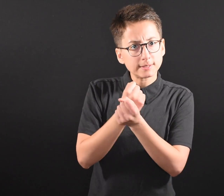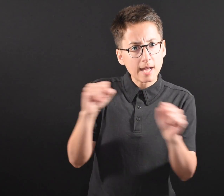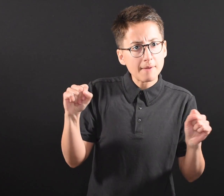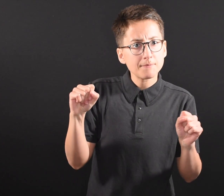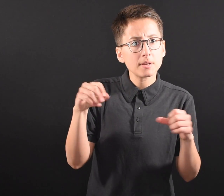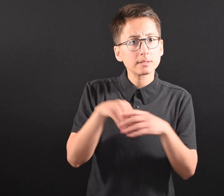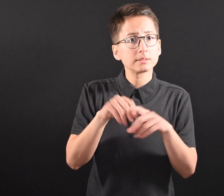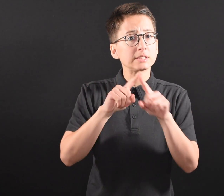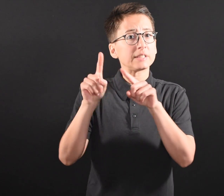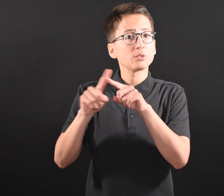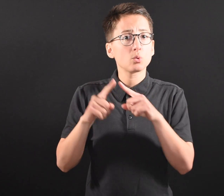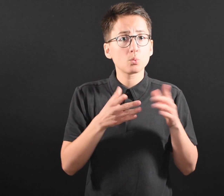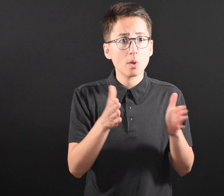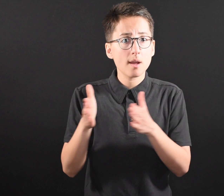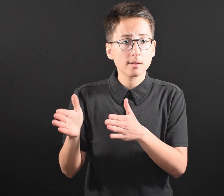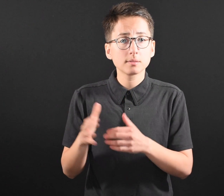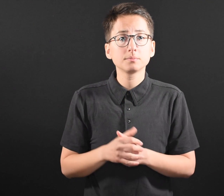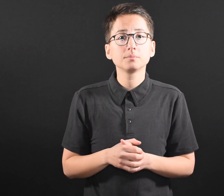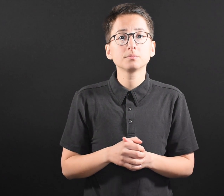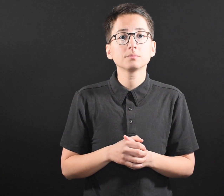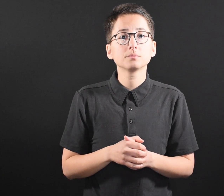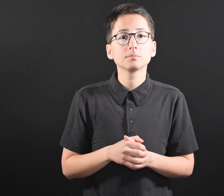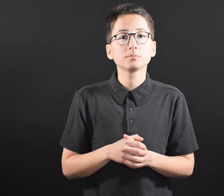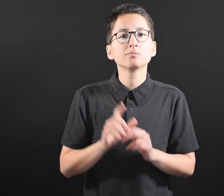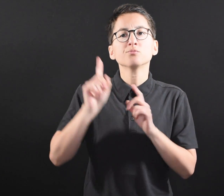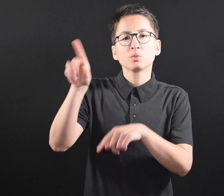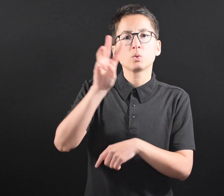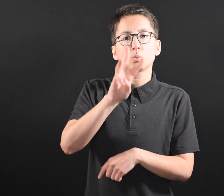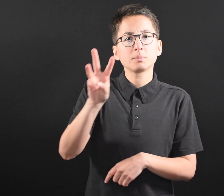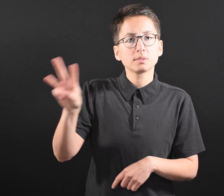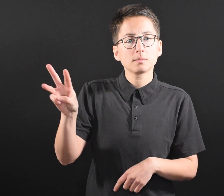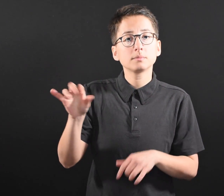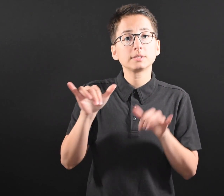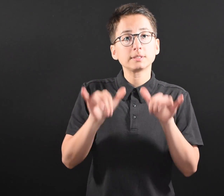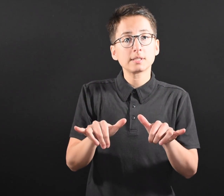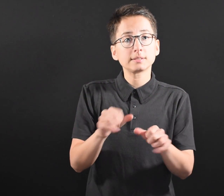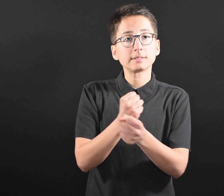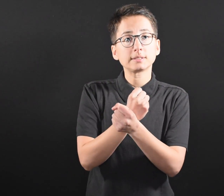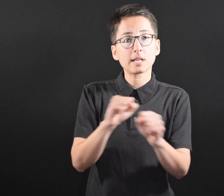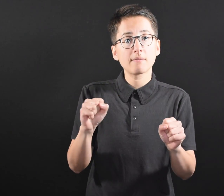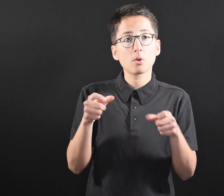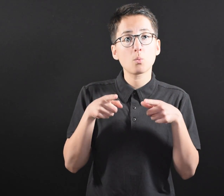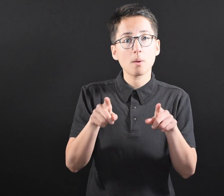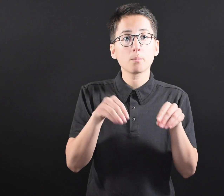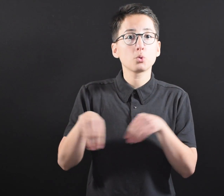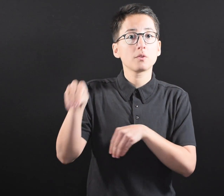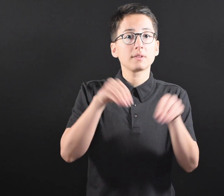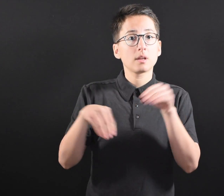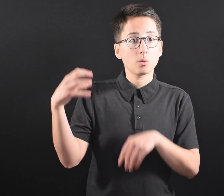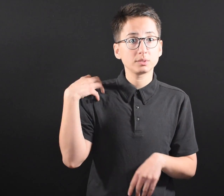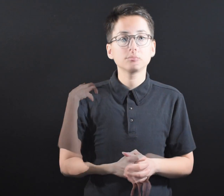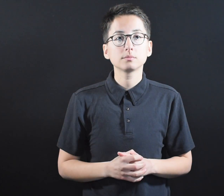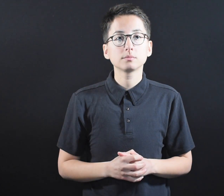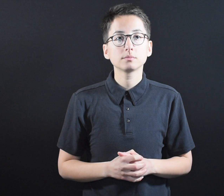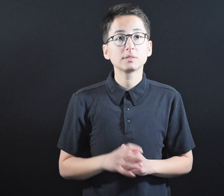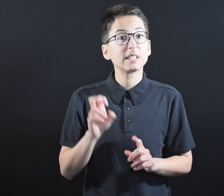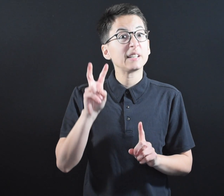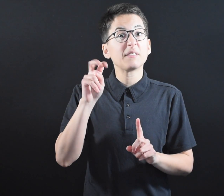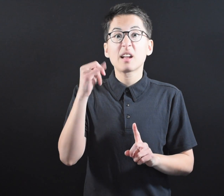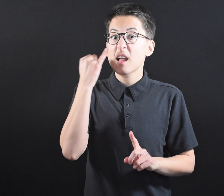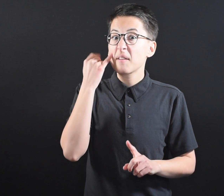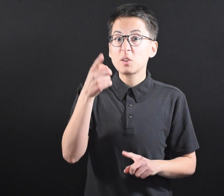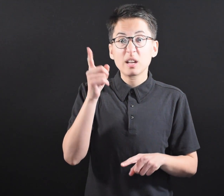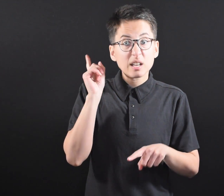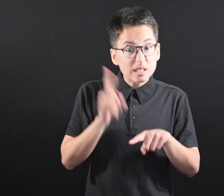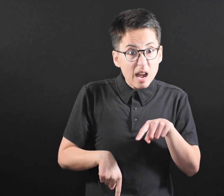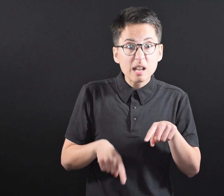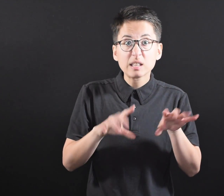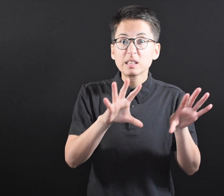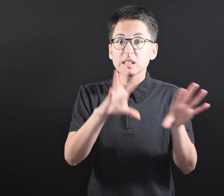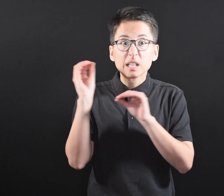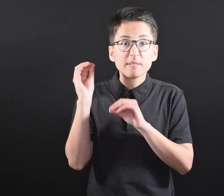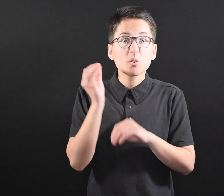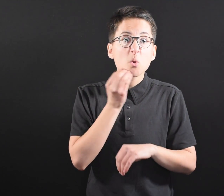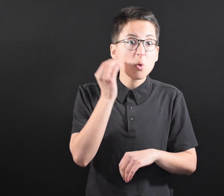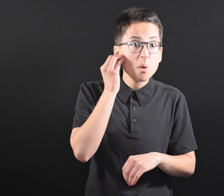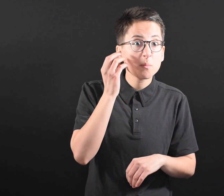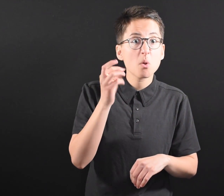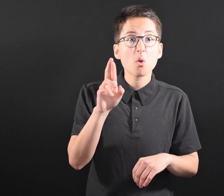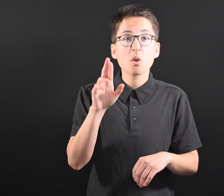ways. Link to Staying Safe while Moving Outdoors. ● Even if you are restricted to your home or yard,